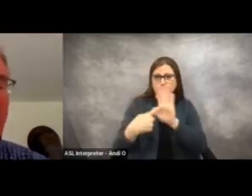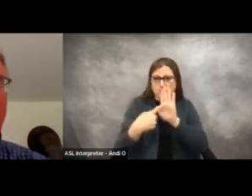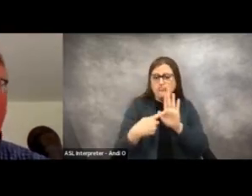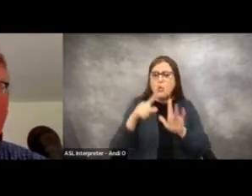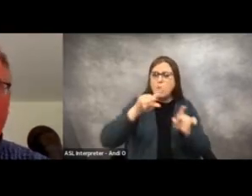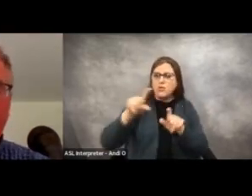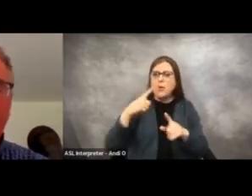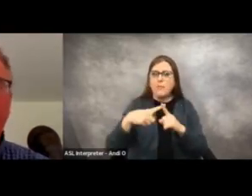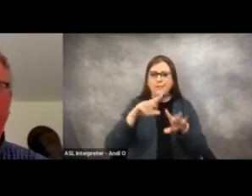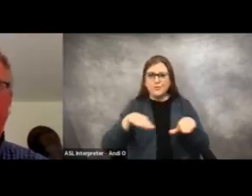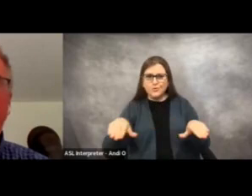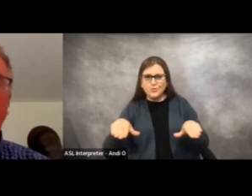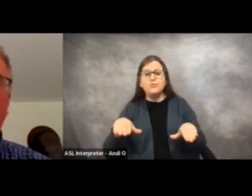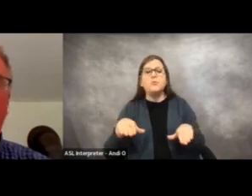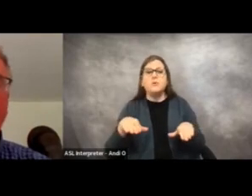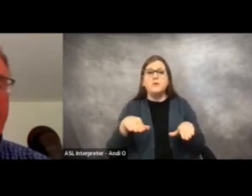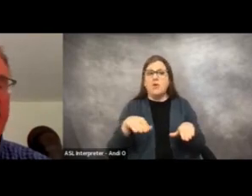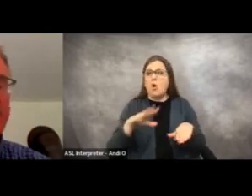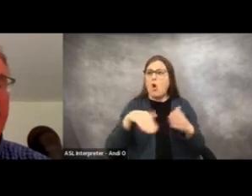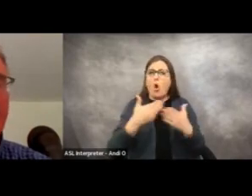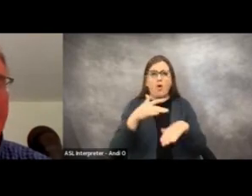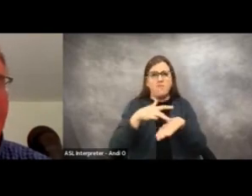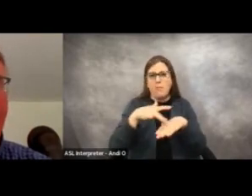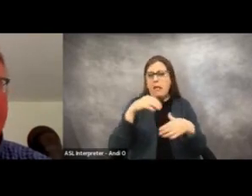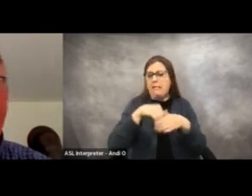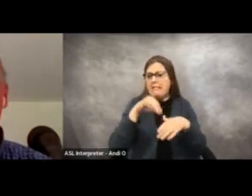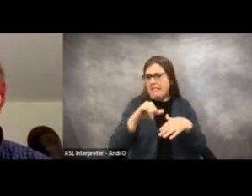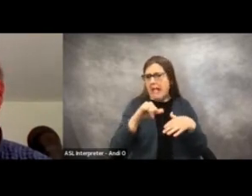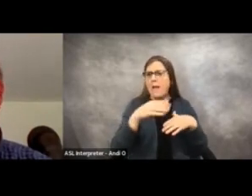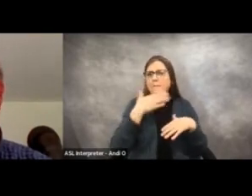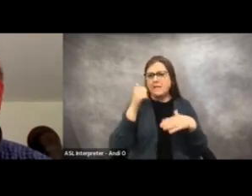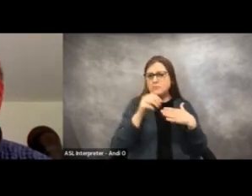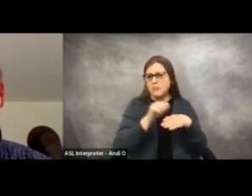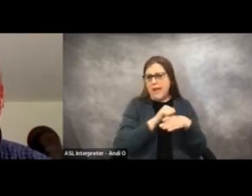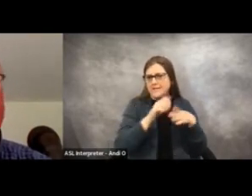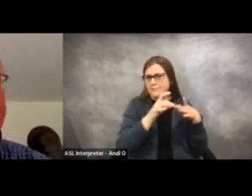are all available in the brain injury and child welfare best practice supporting materials.